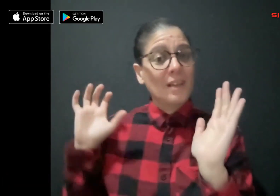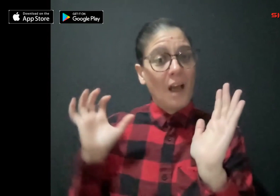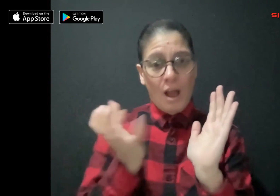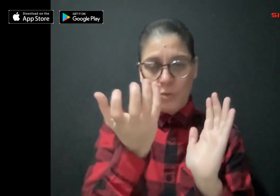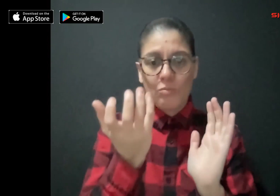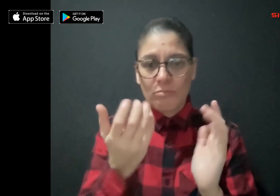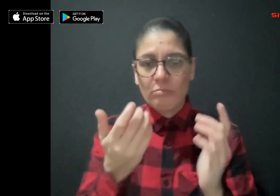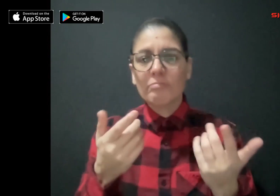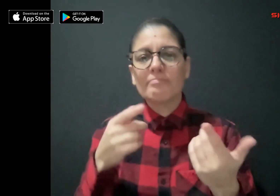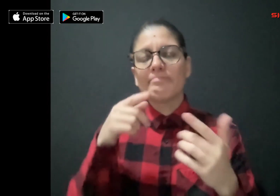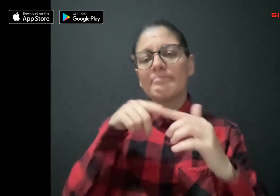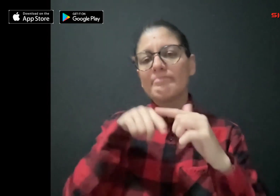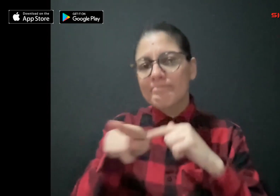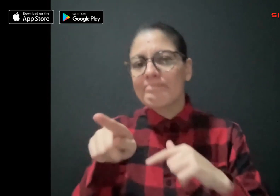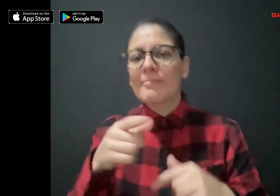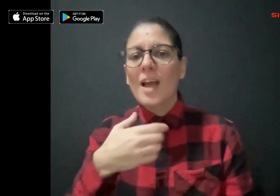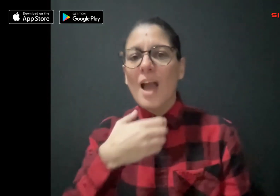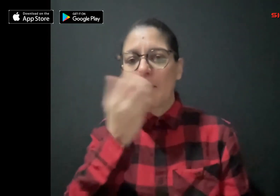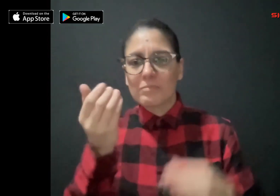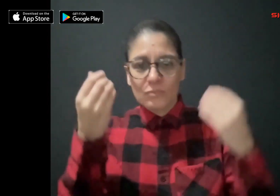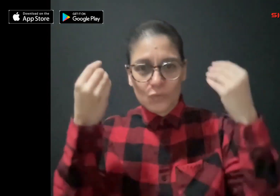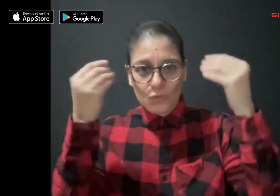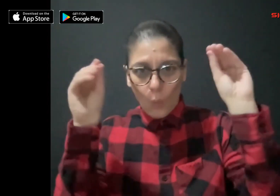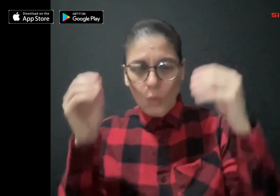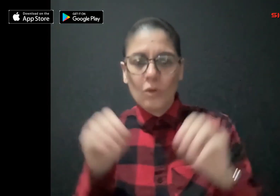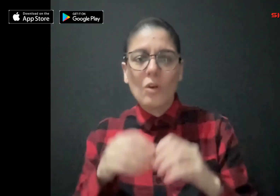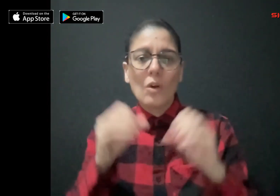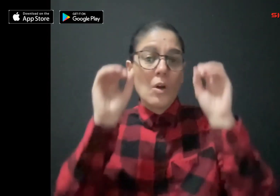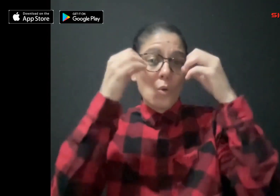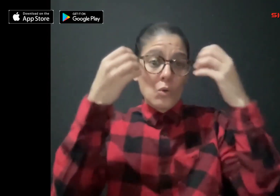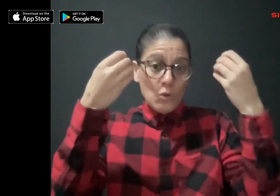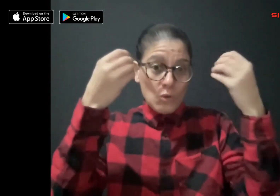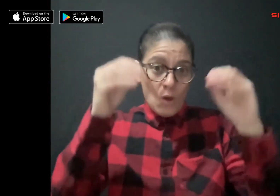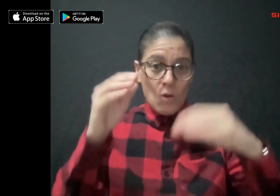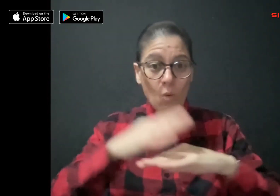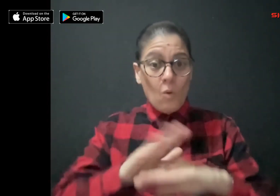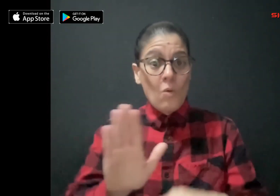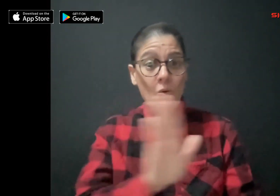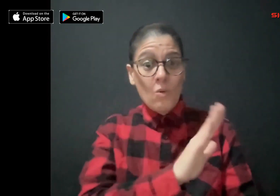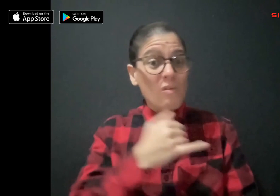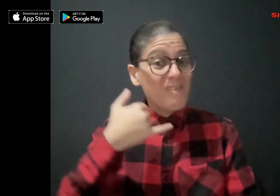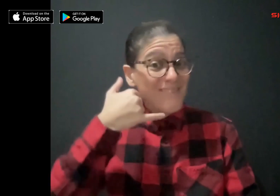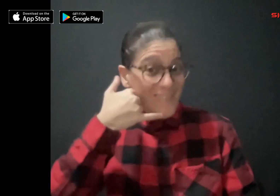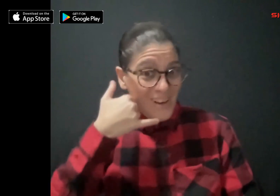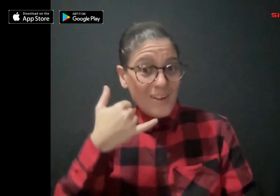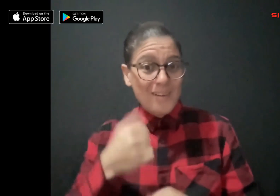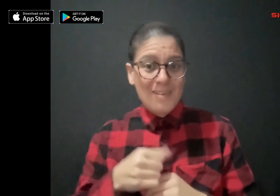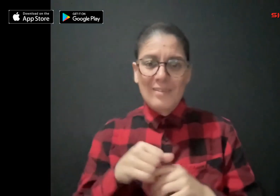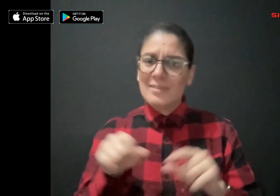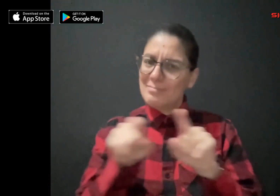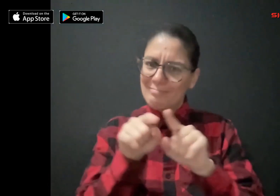download the Sign1News app by heading to the app store or Google play store on your smart